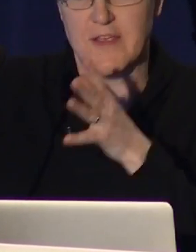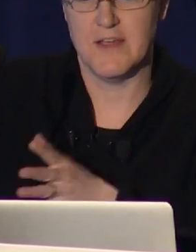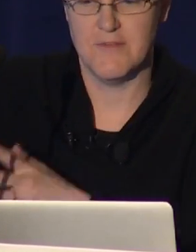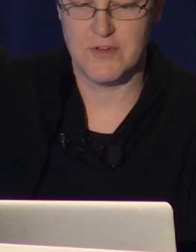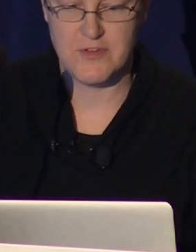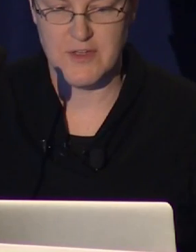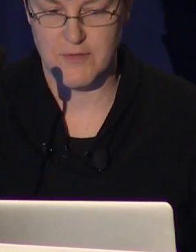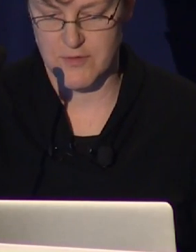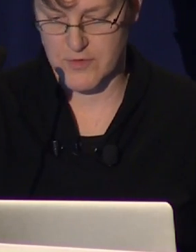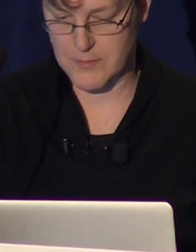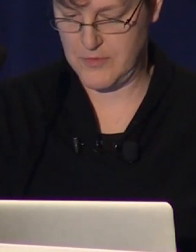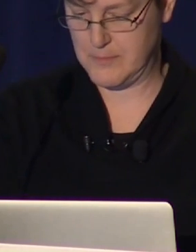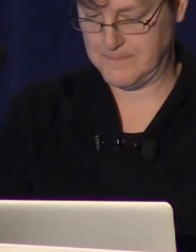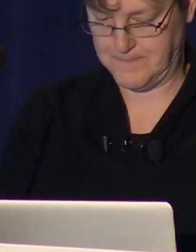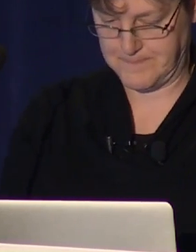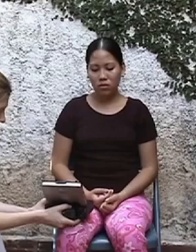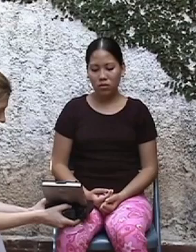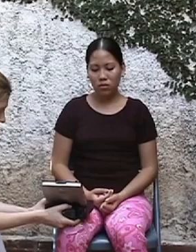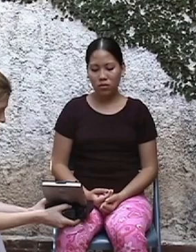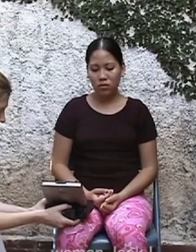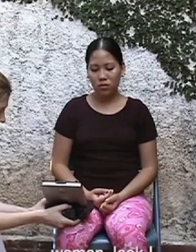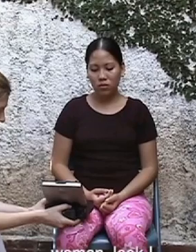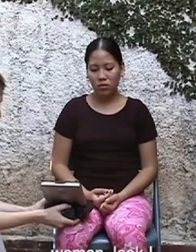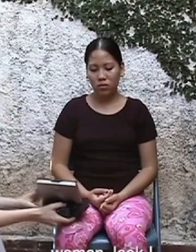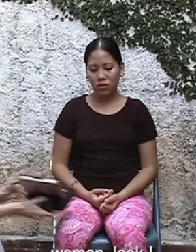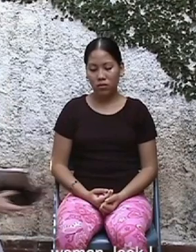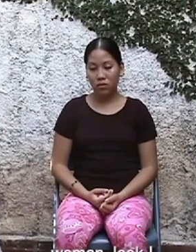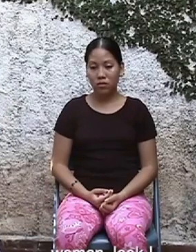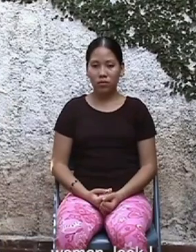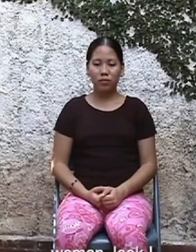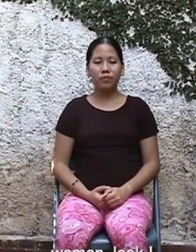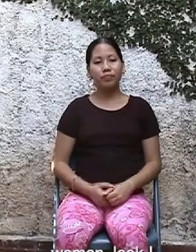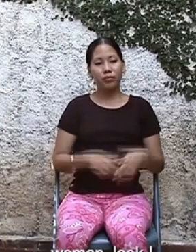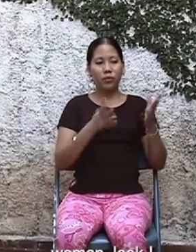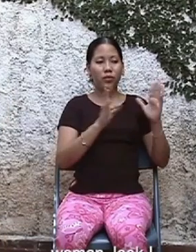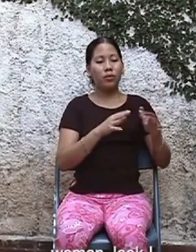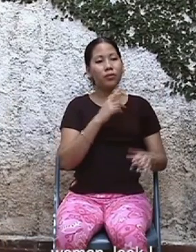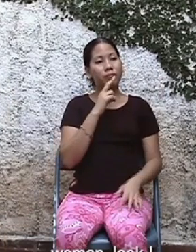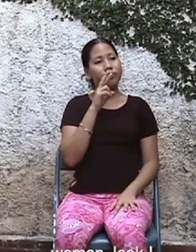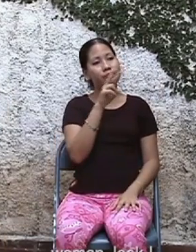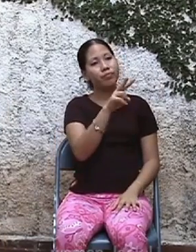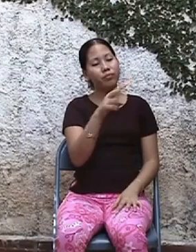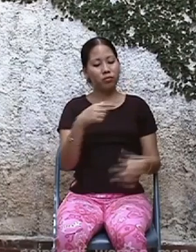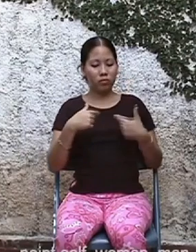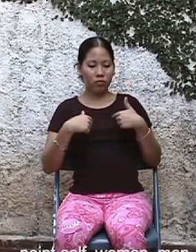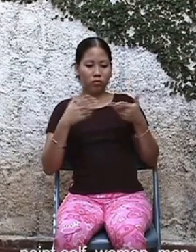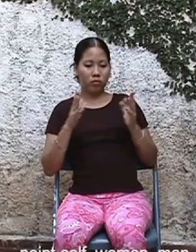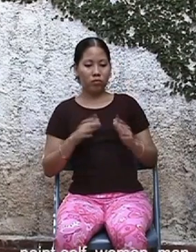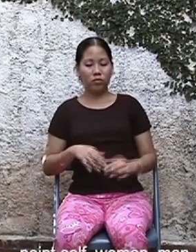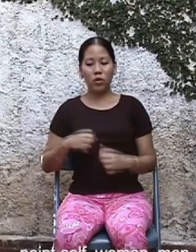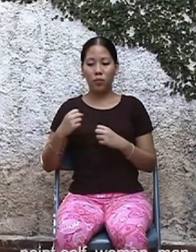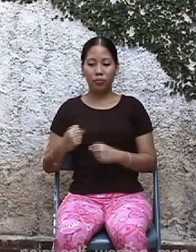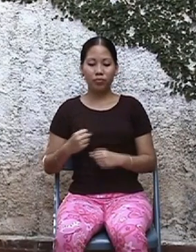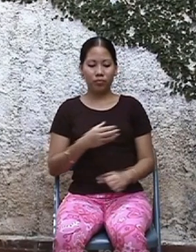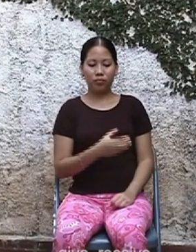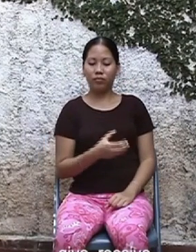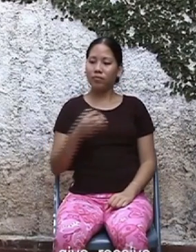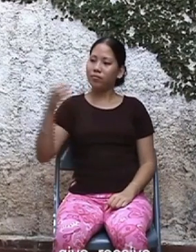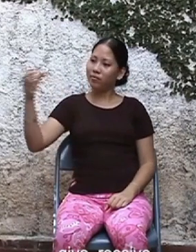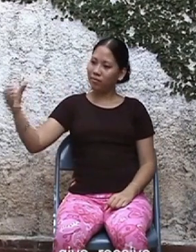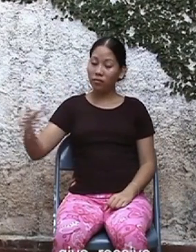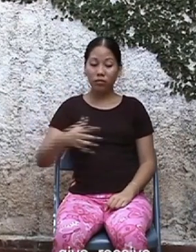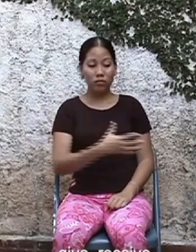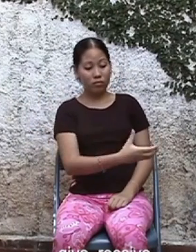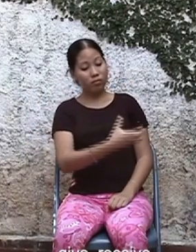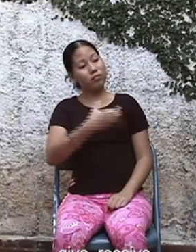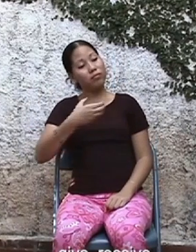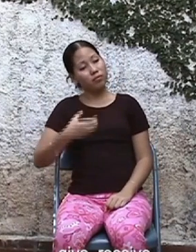and then gives, receive your verbs. Woman look and then self, woman, man, give